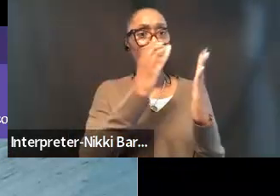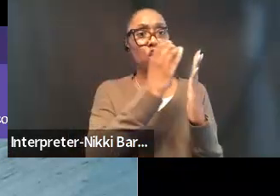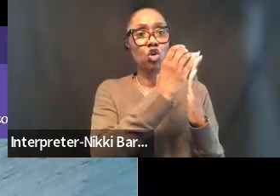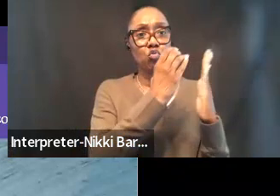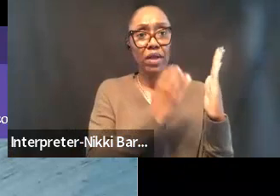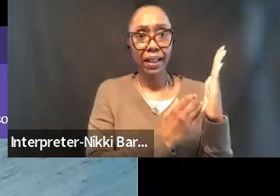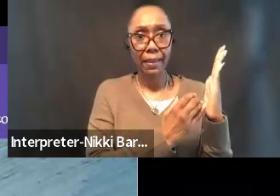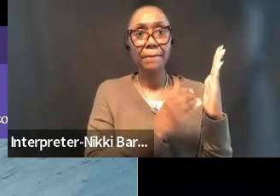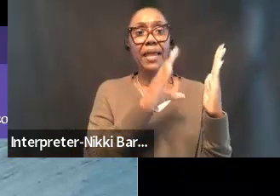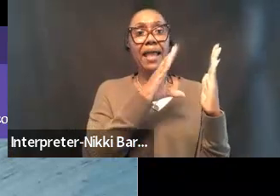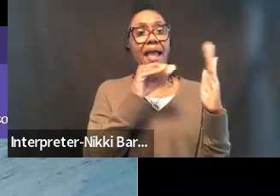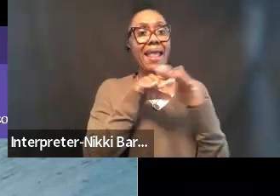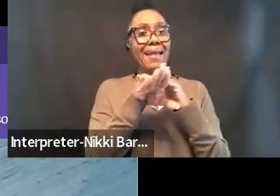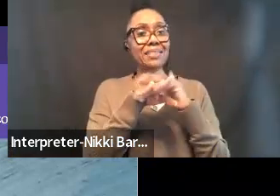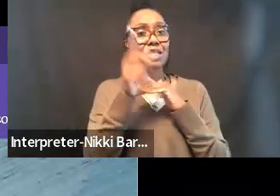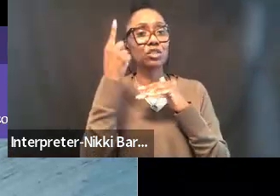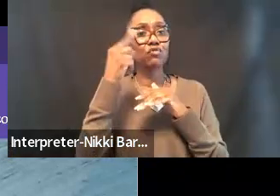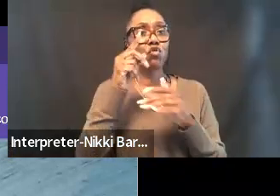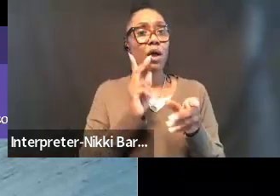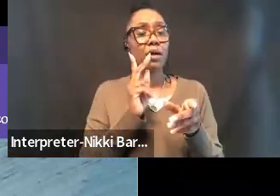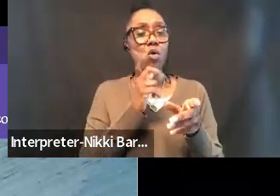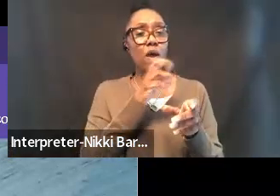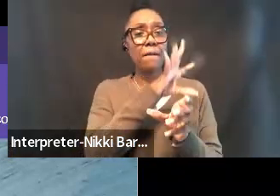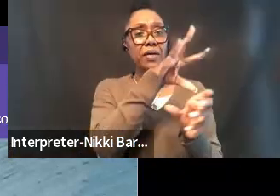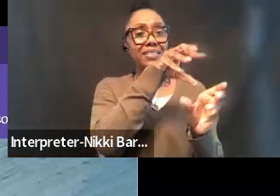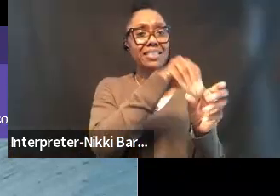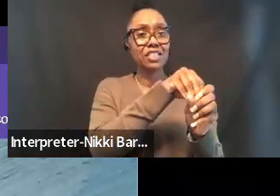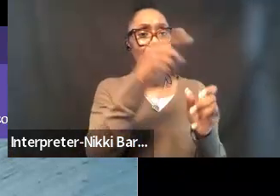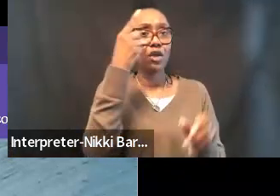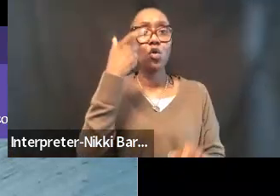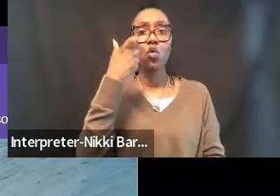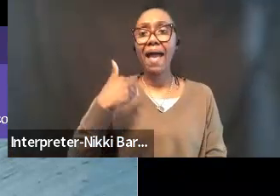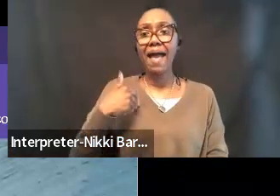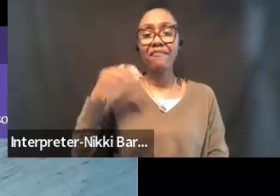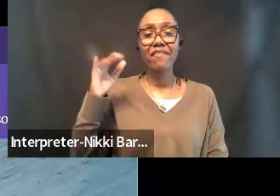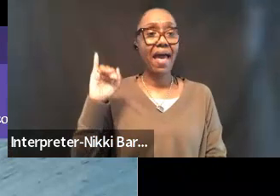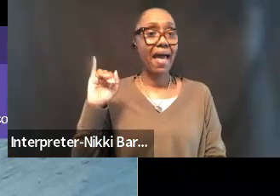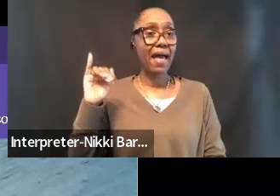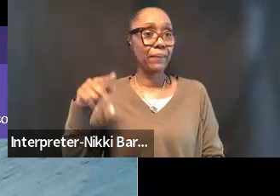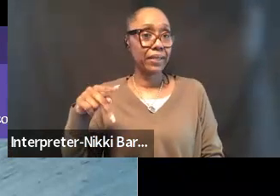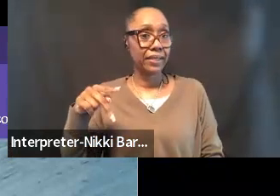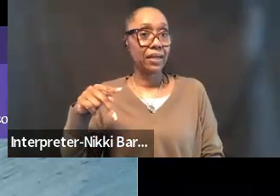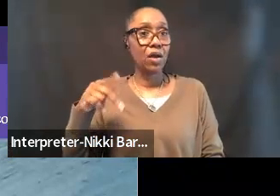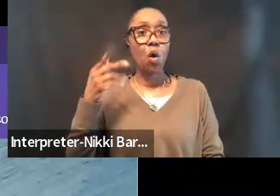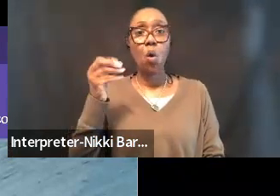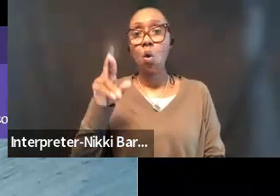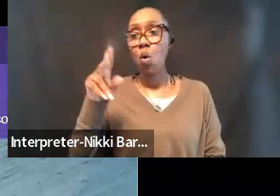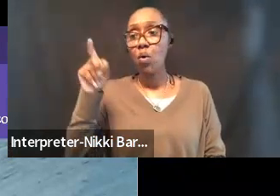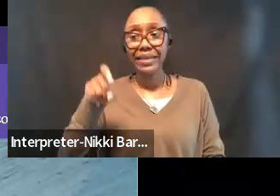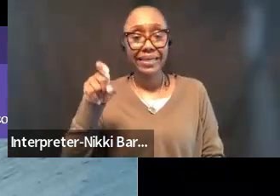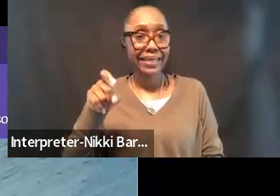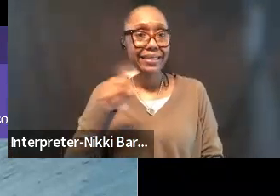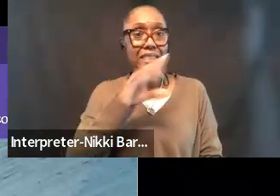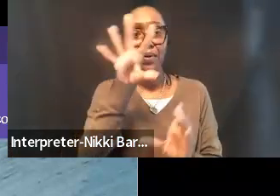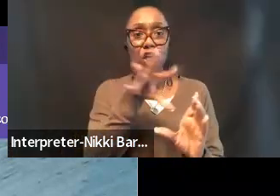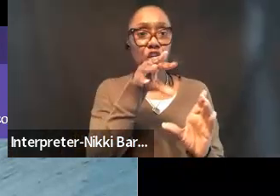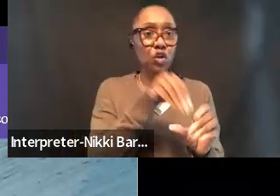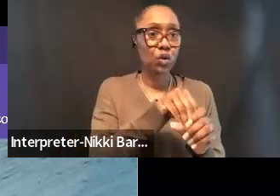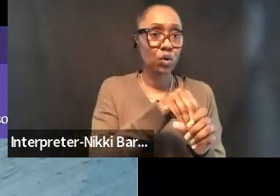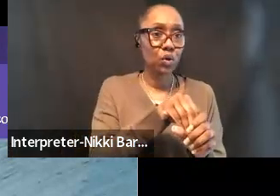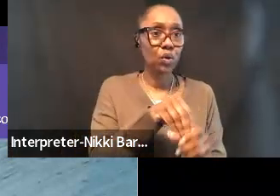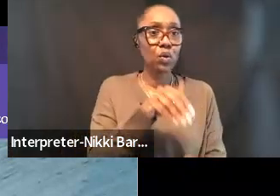For students who are you have an IP or just might be needing to be included in environments.